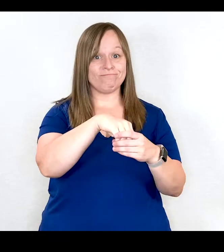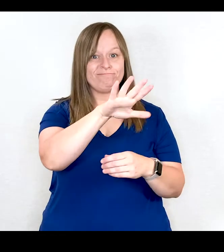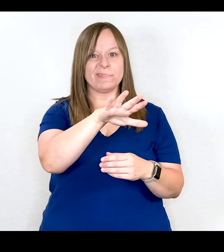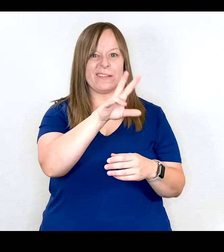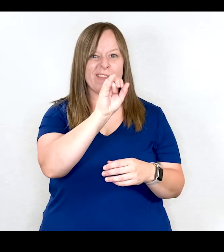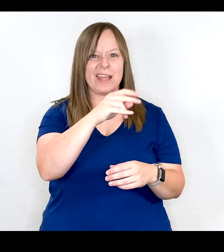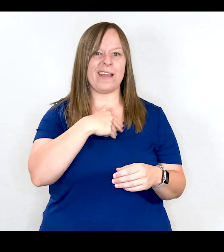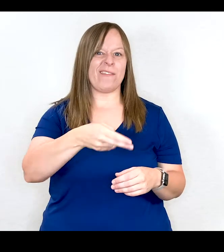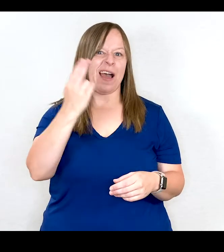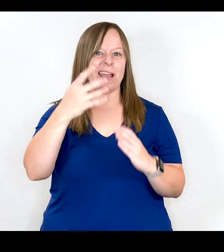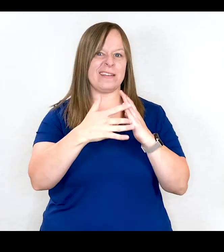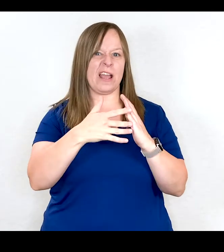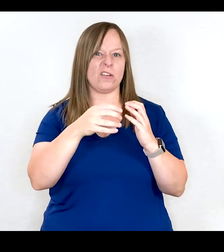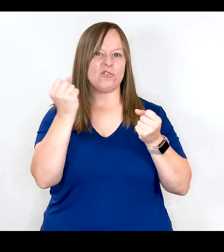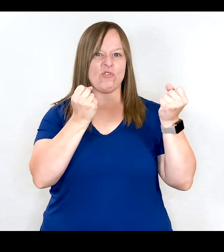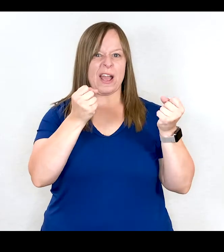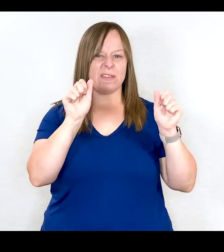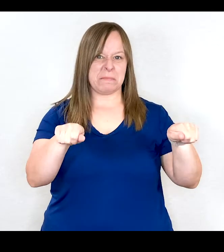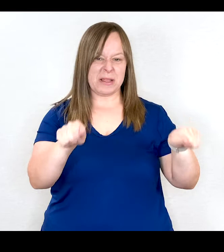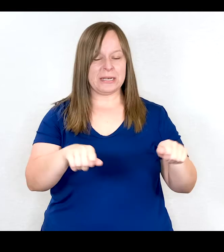with hi-tech driving controls.